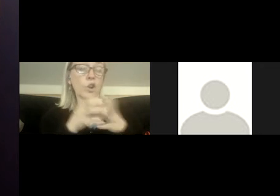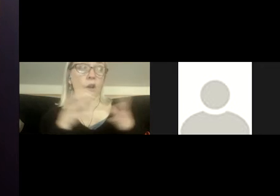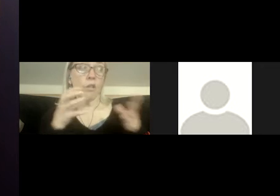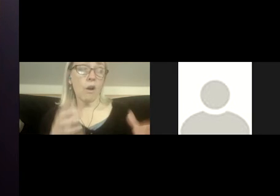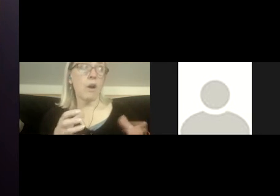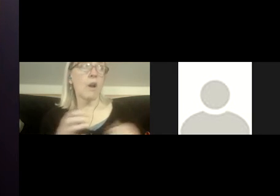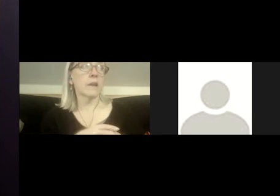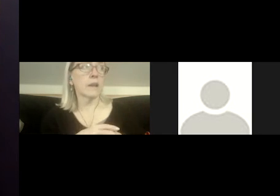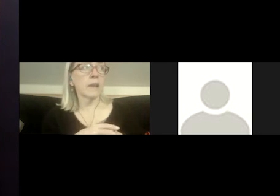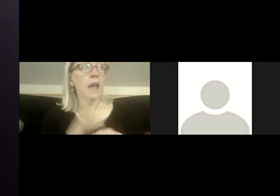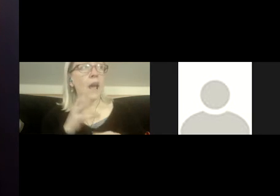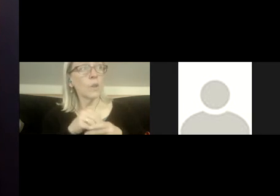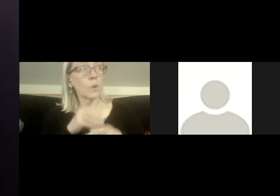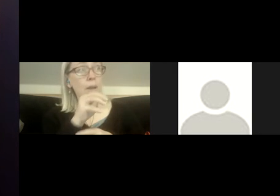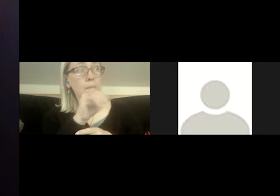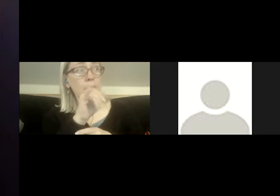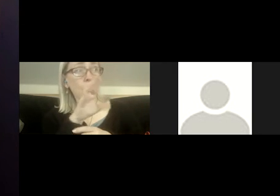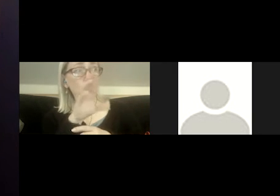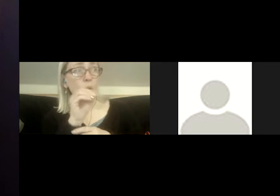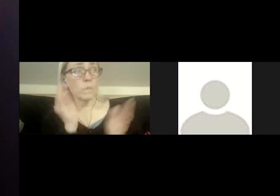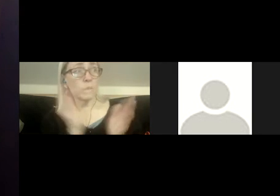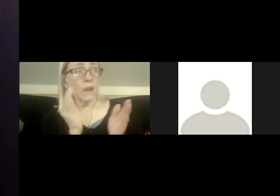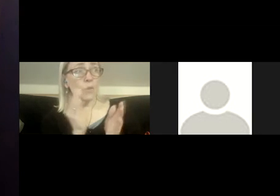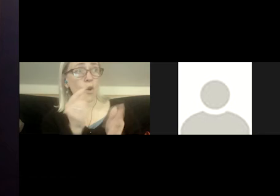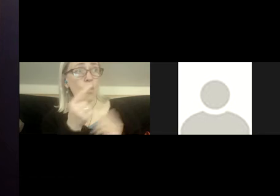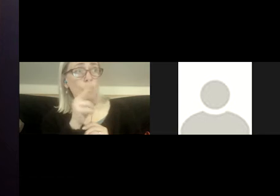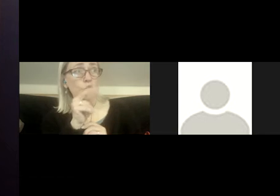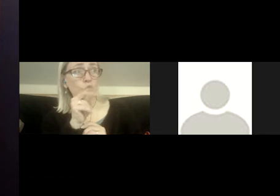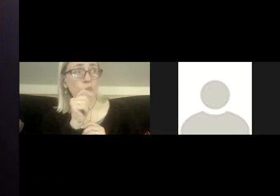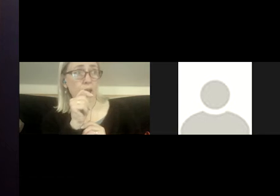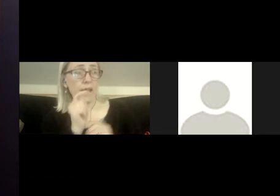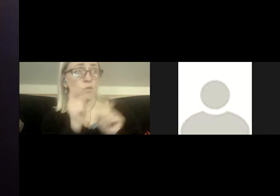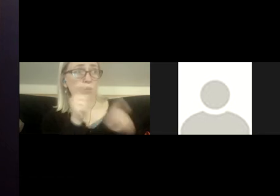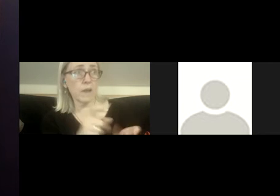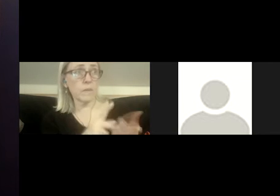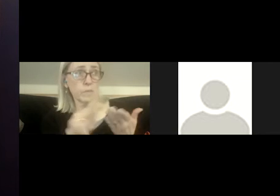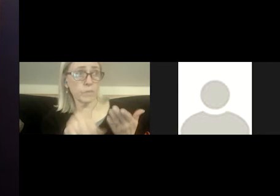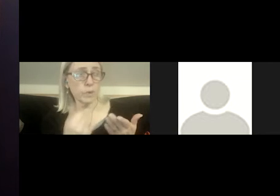And if I had to recall, I don't know a lesson—